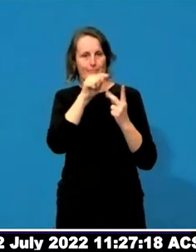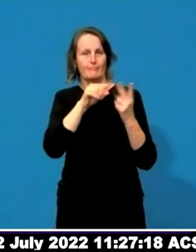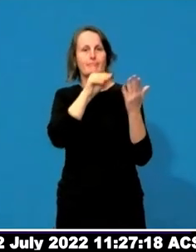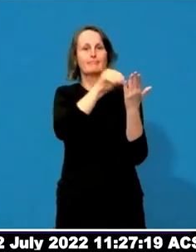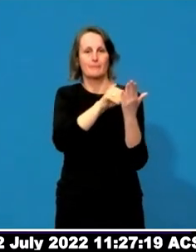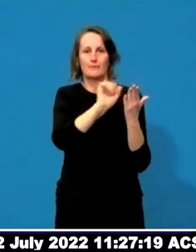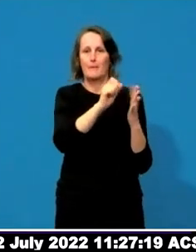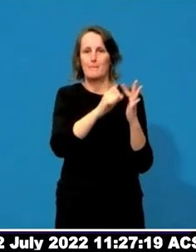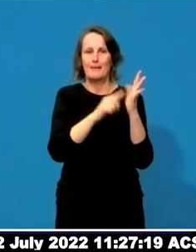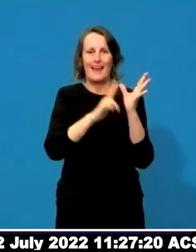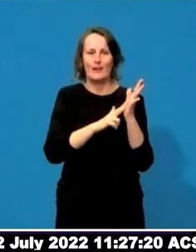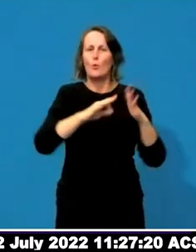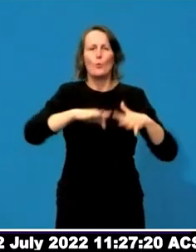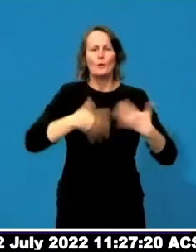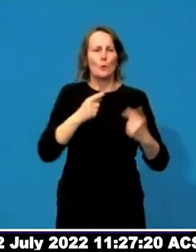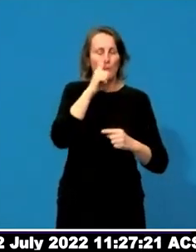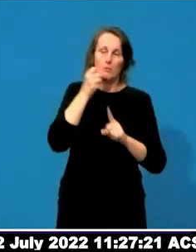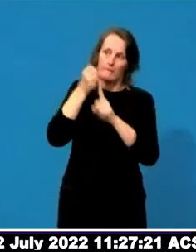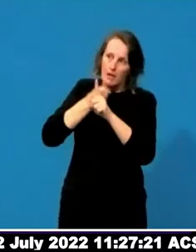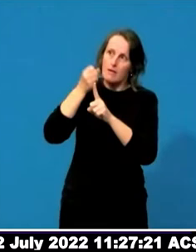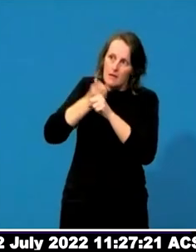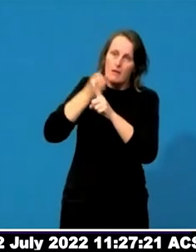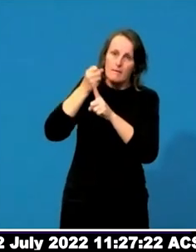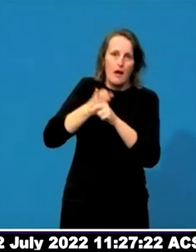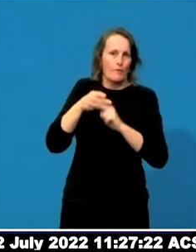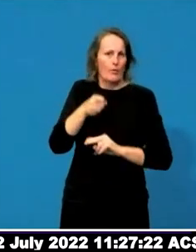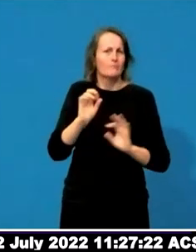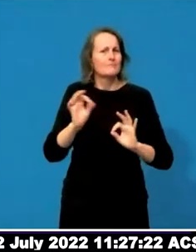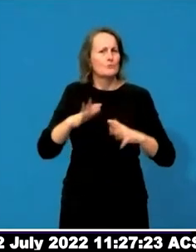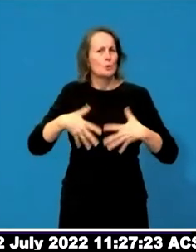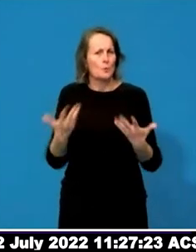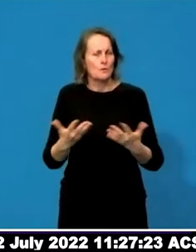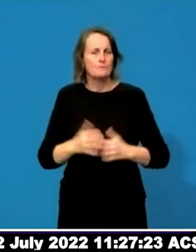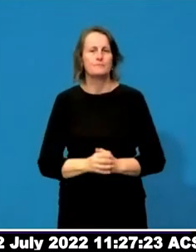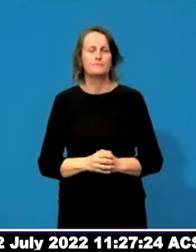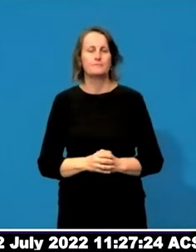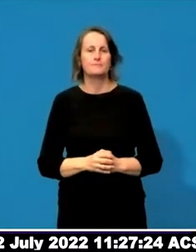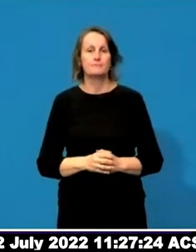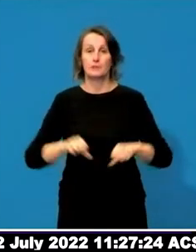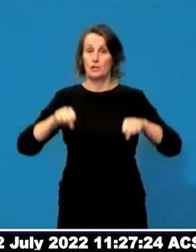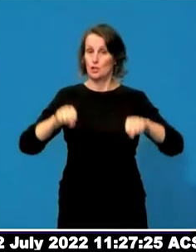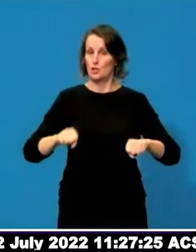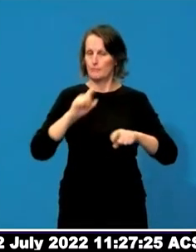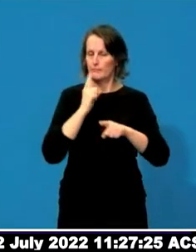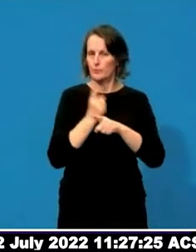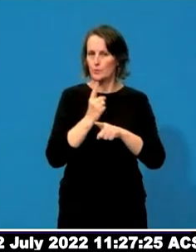Could I raise perhaps a more fundamental issue that arising out of what you've just said.